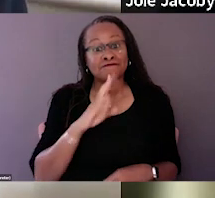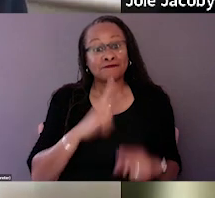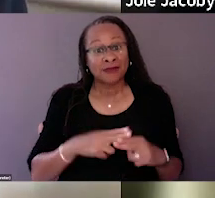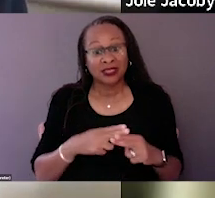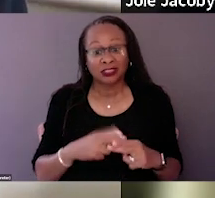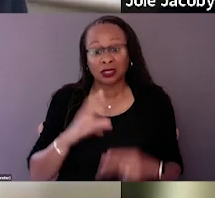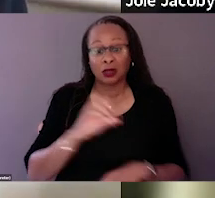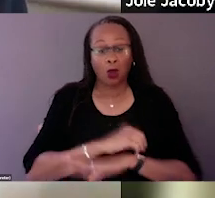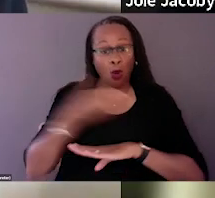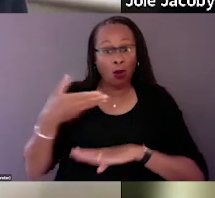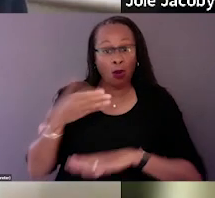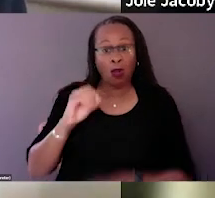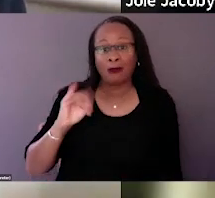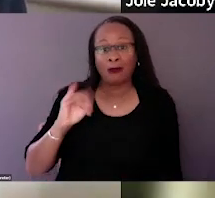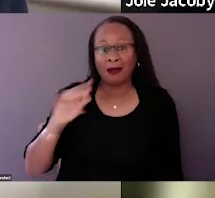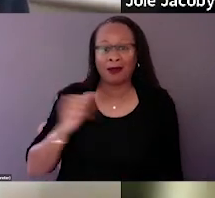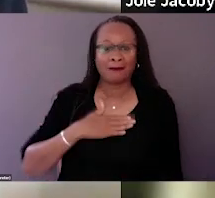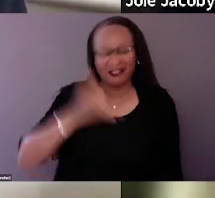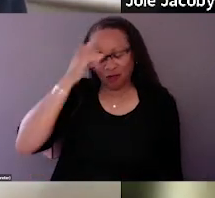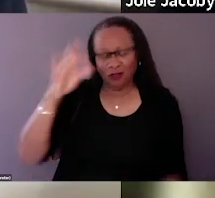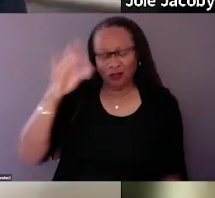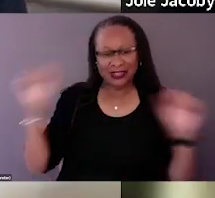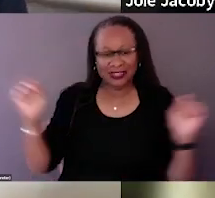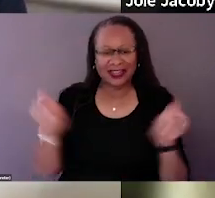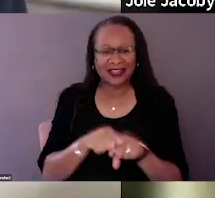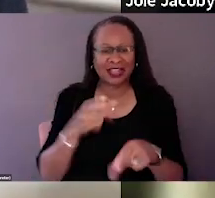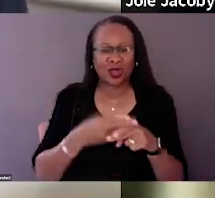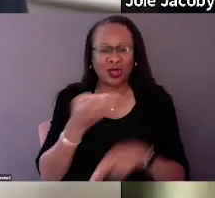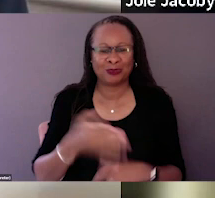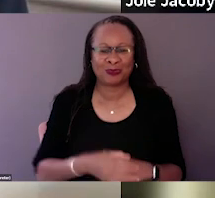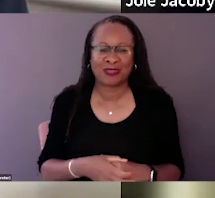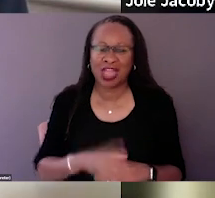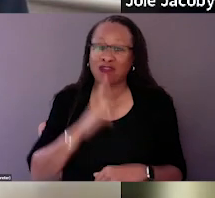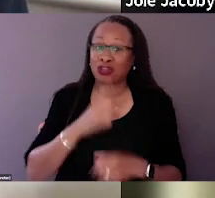my forever president, as I call him, really made himself relatable